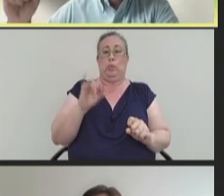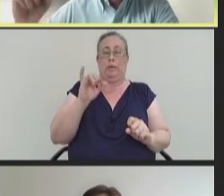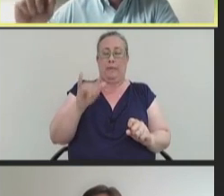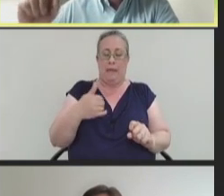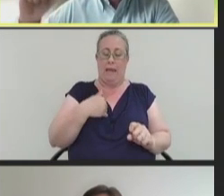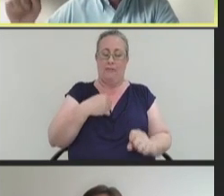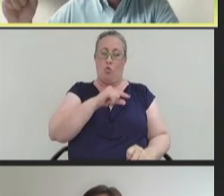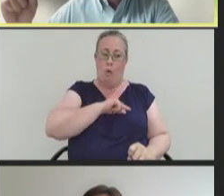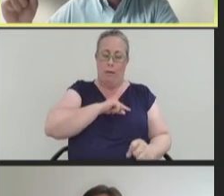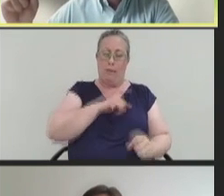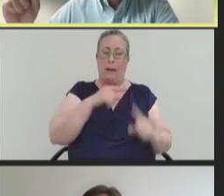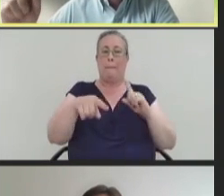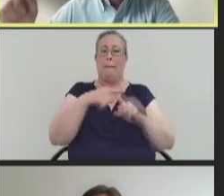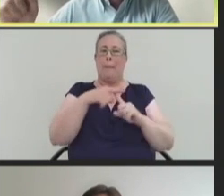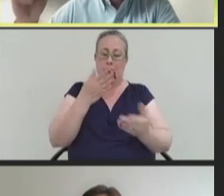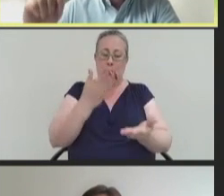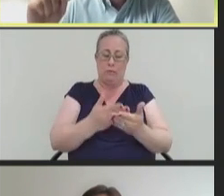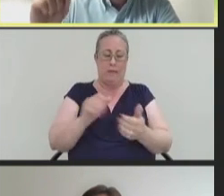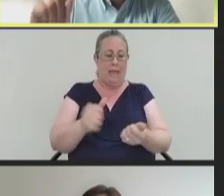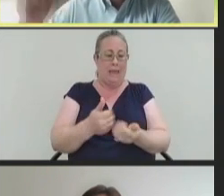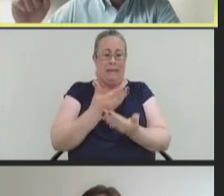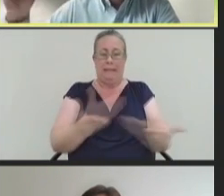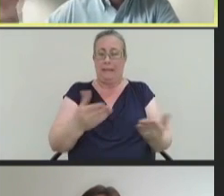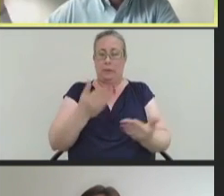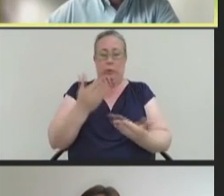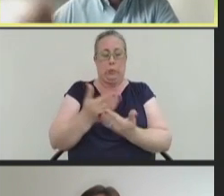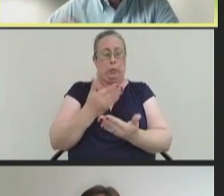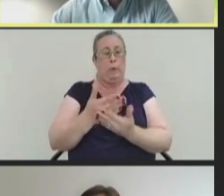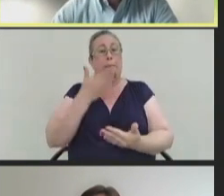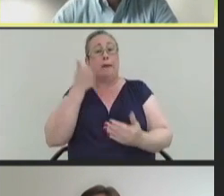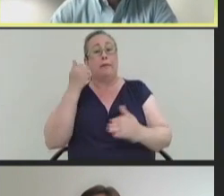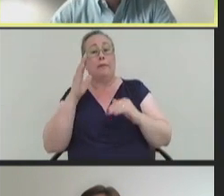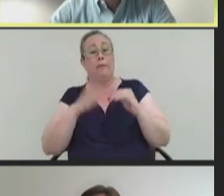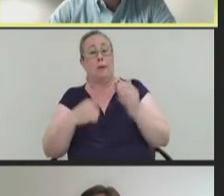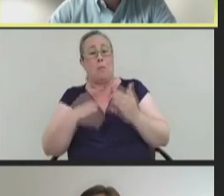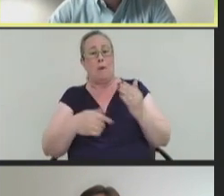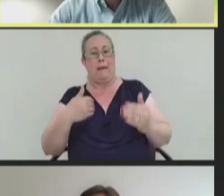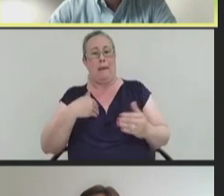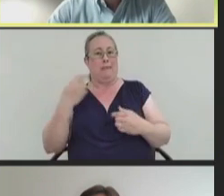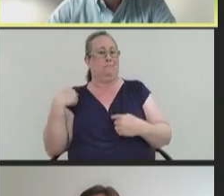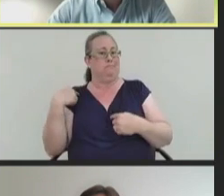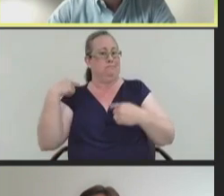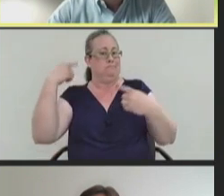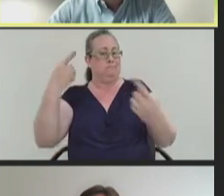that anything new is better than what we had in the past. And making sure that we convey that,